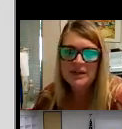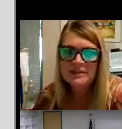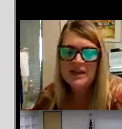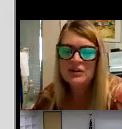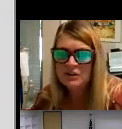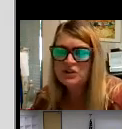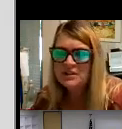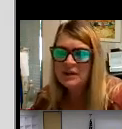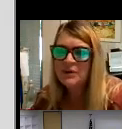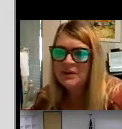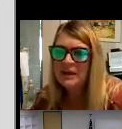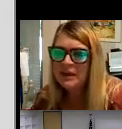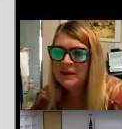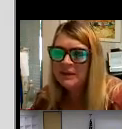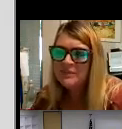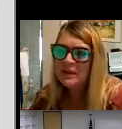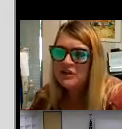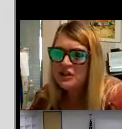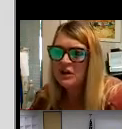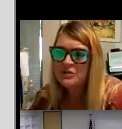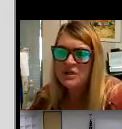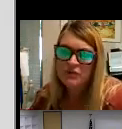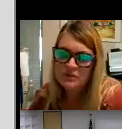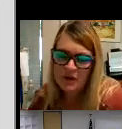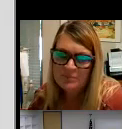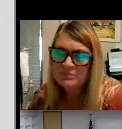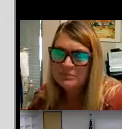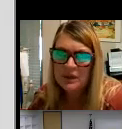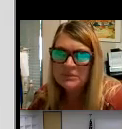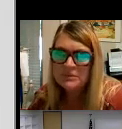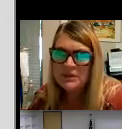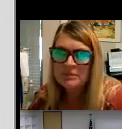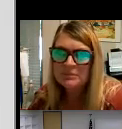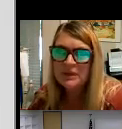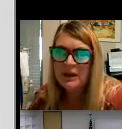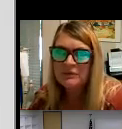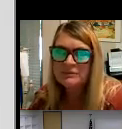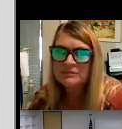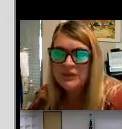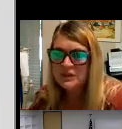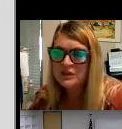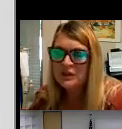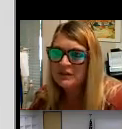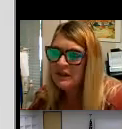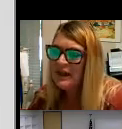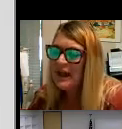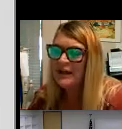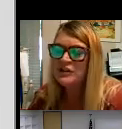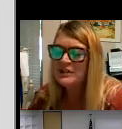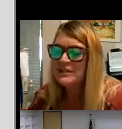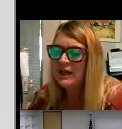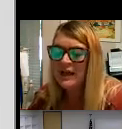is eight years old she's type 1 diabetic she also suffers from um some uh physical and and just uh